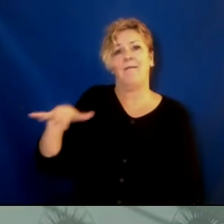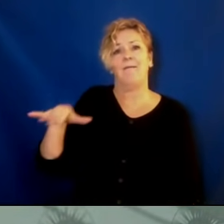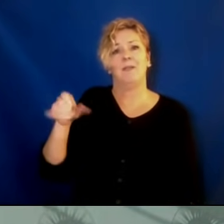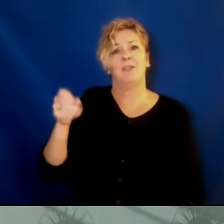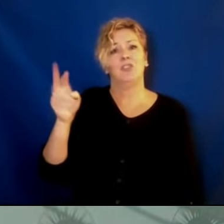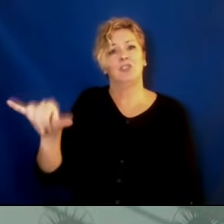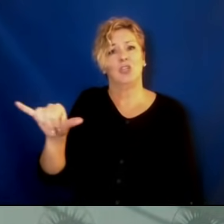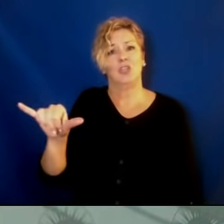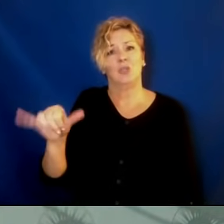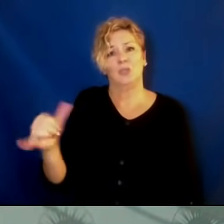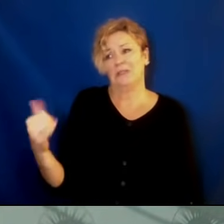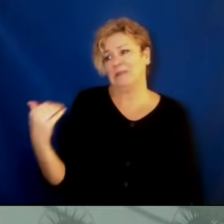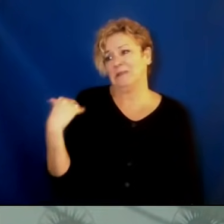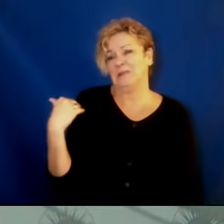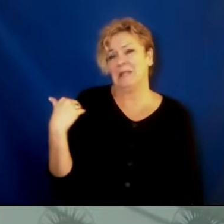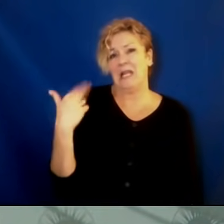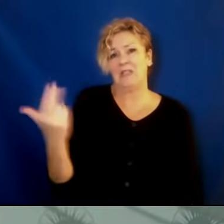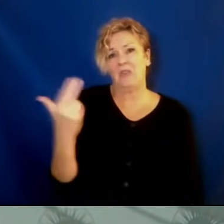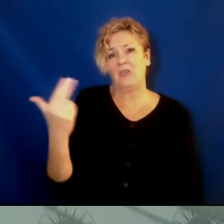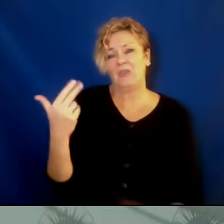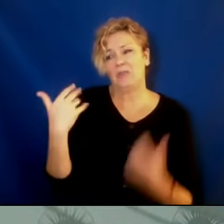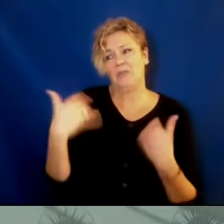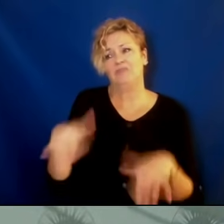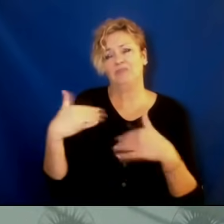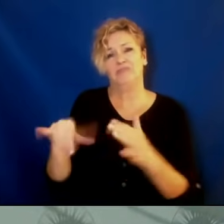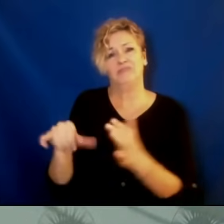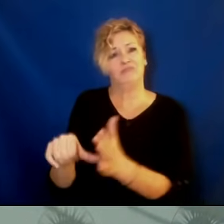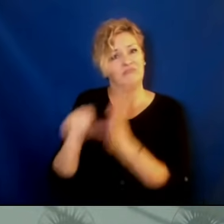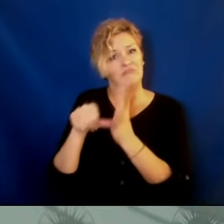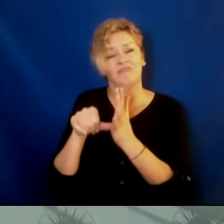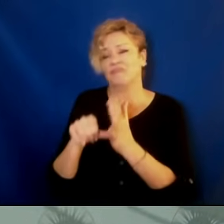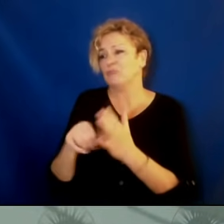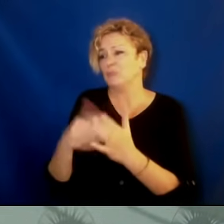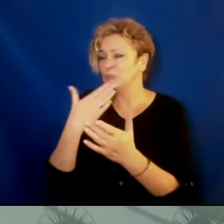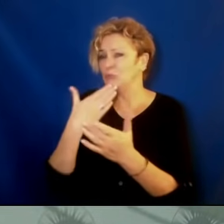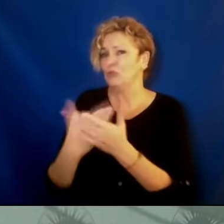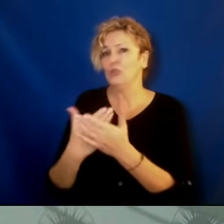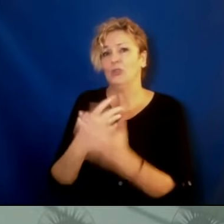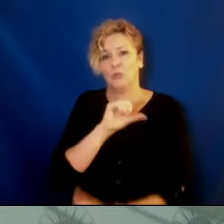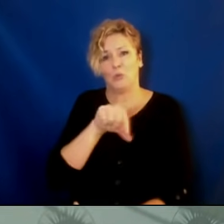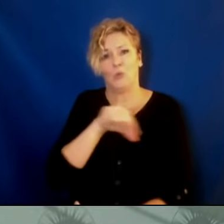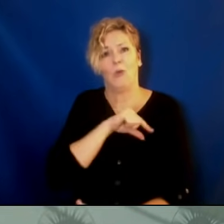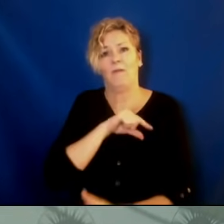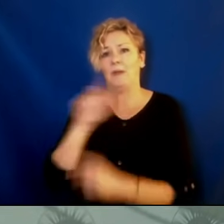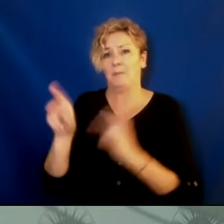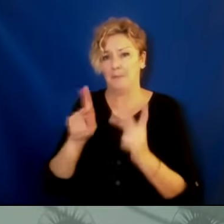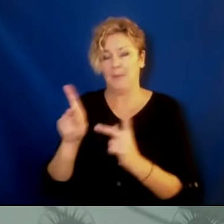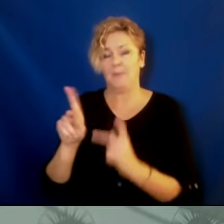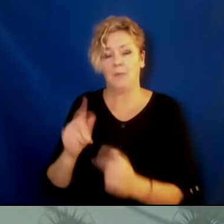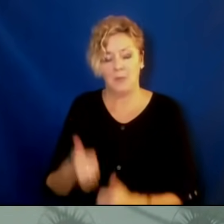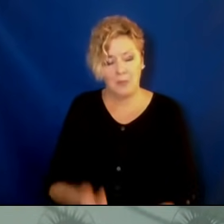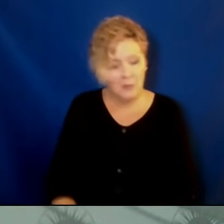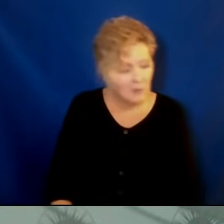summer and so, we are doing is building of the overall strength in public health and that means doing all of the work of public health